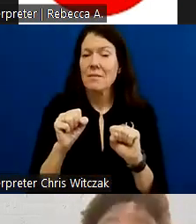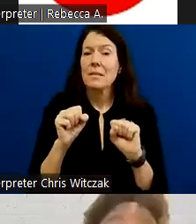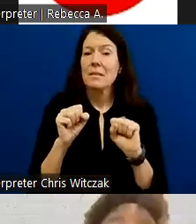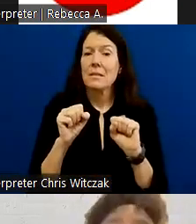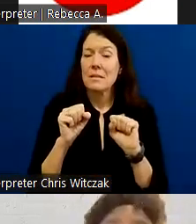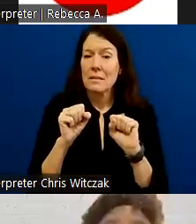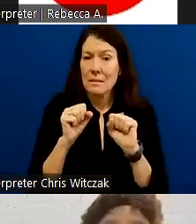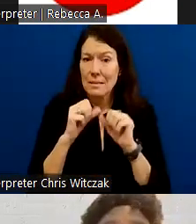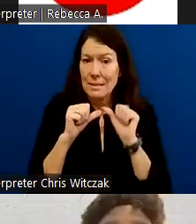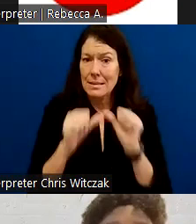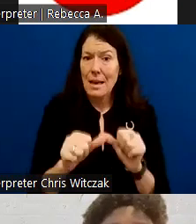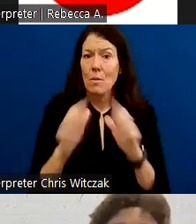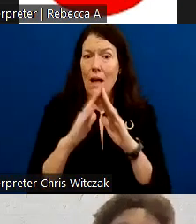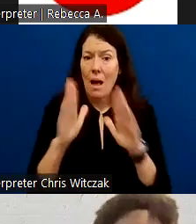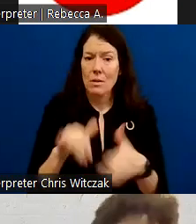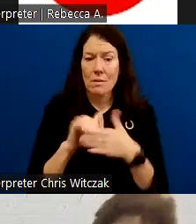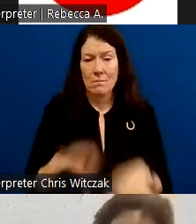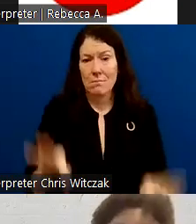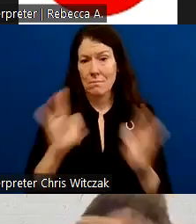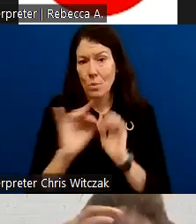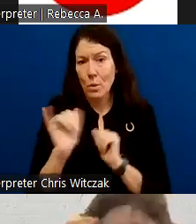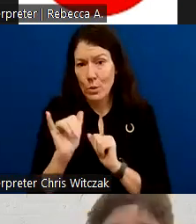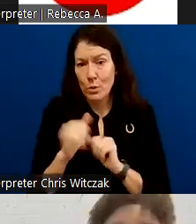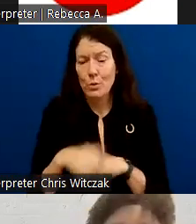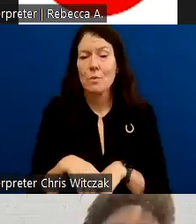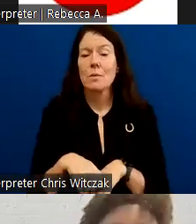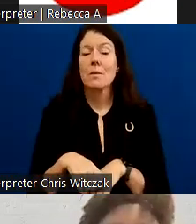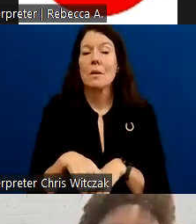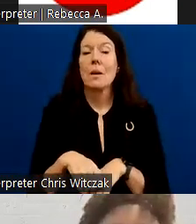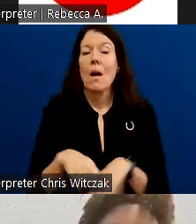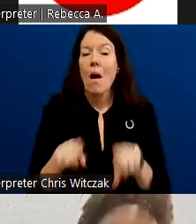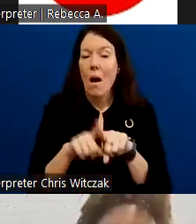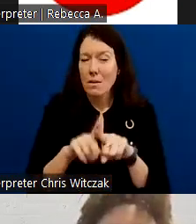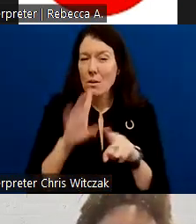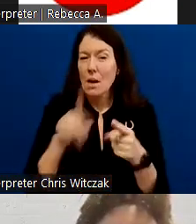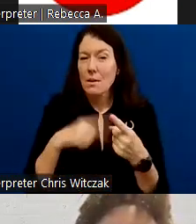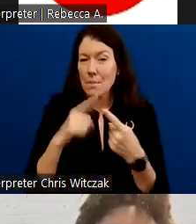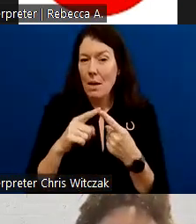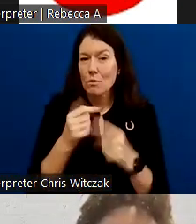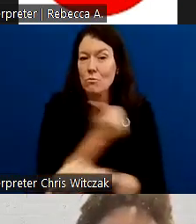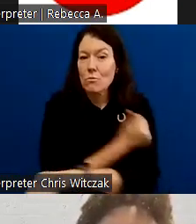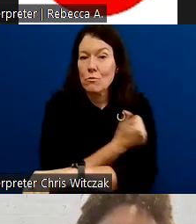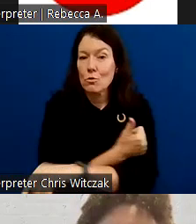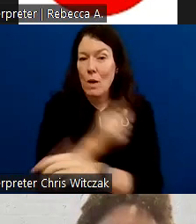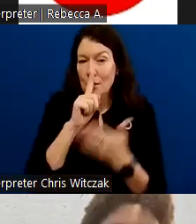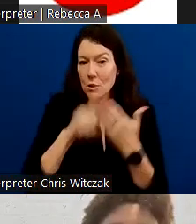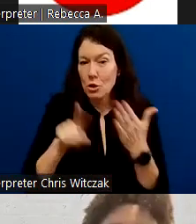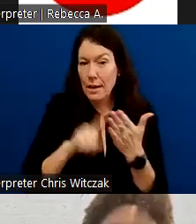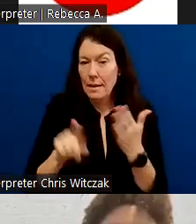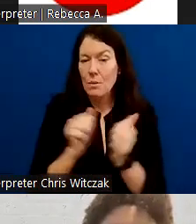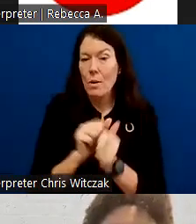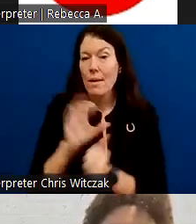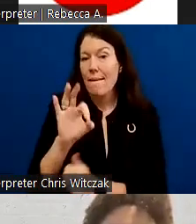important um, I mentioned drug checking fentanyl strips um and we'll talk a little bit more